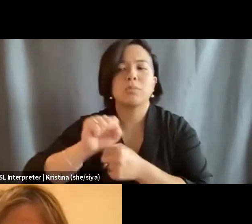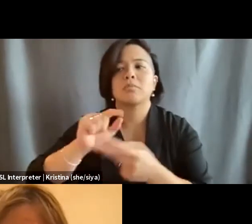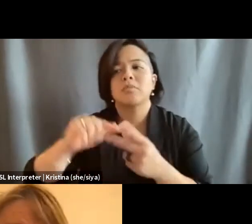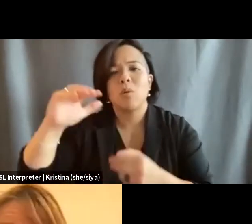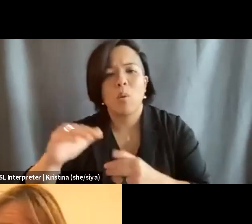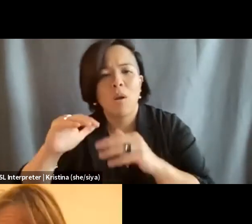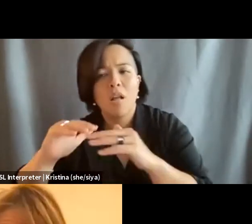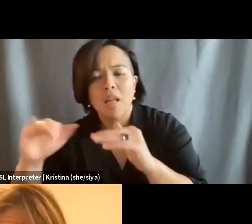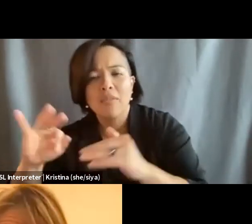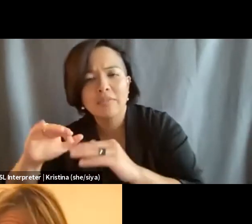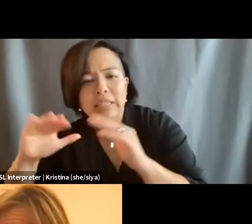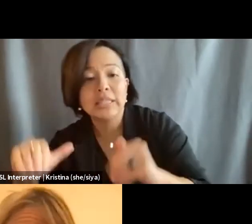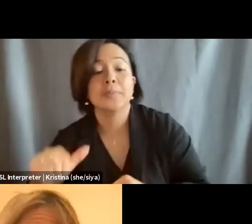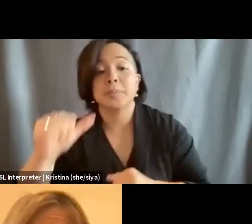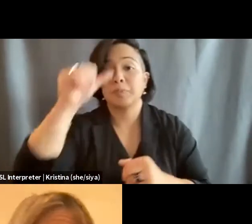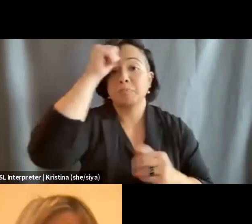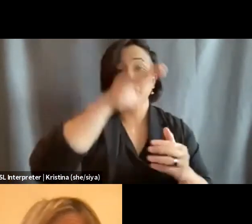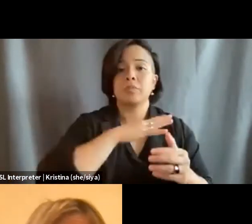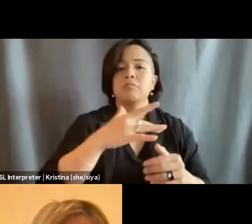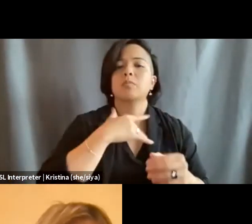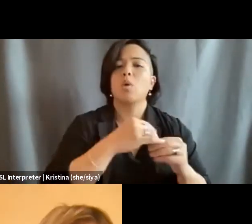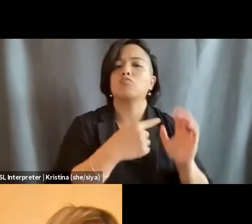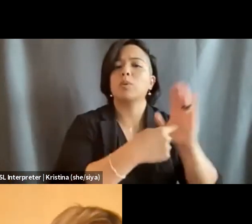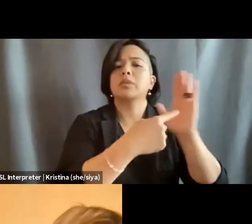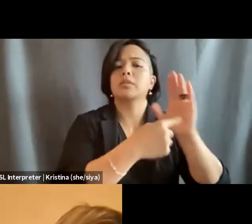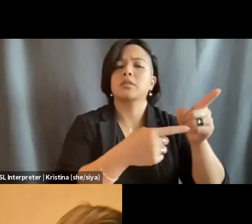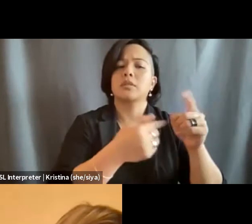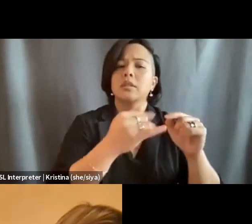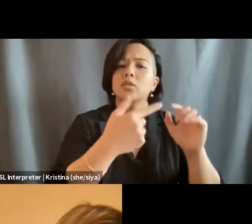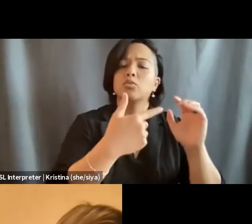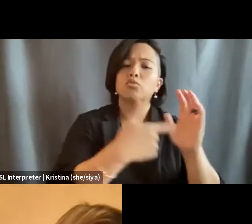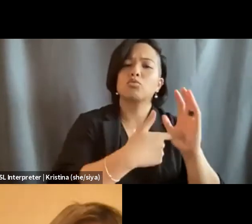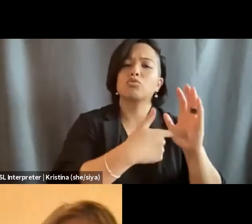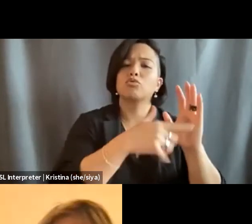Men tend to be more represented at the junior and senior high school levels where they're